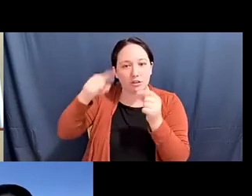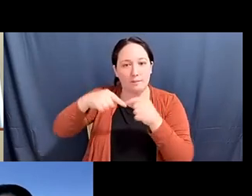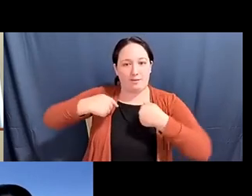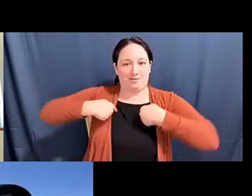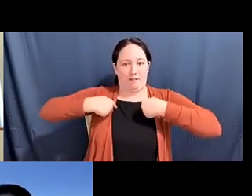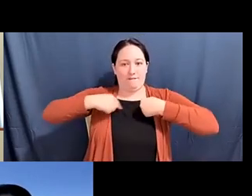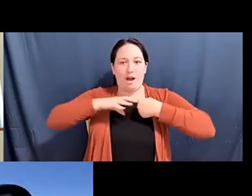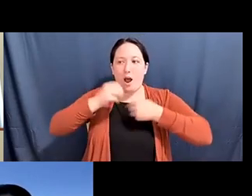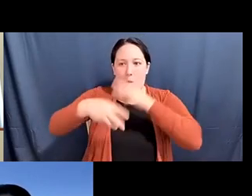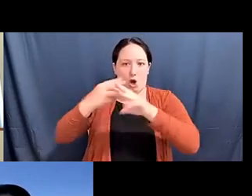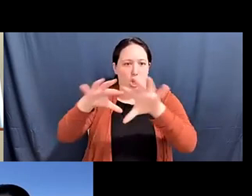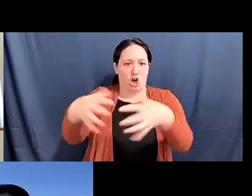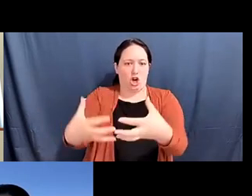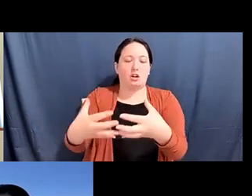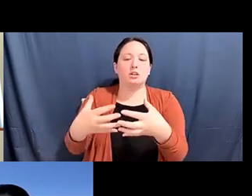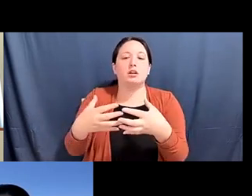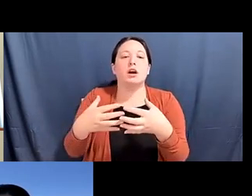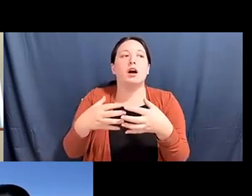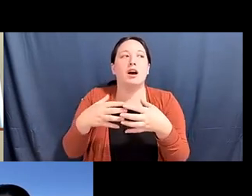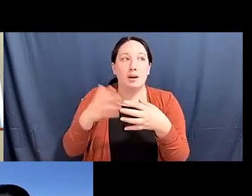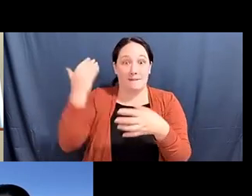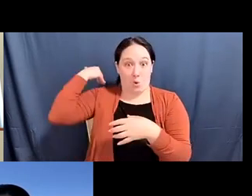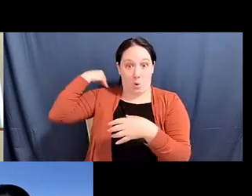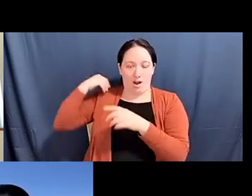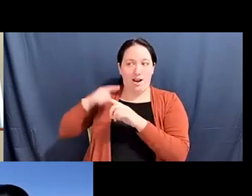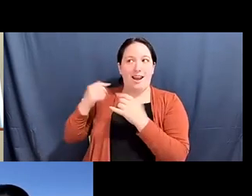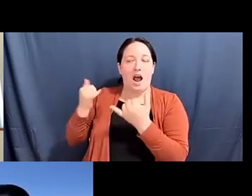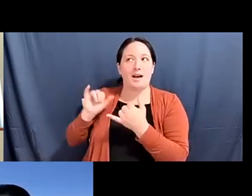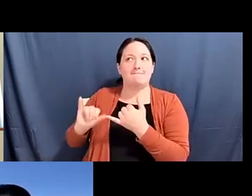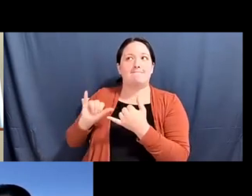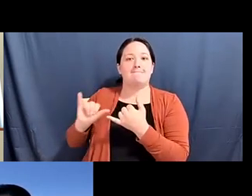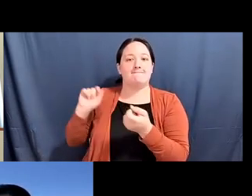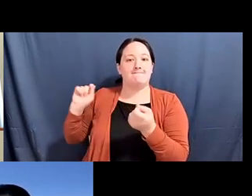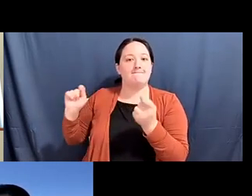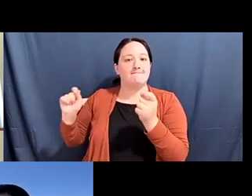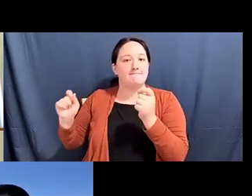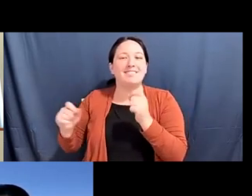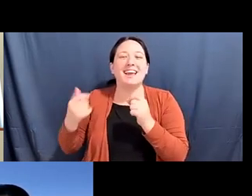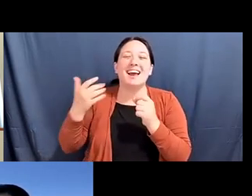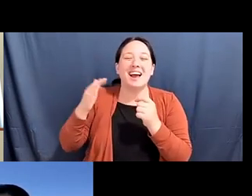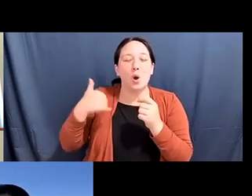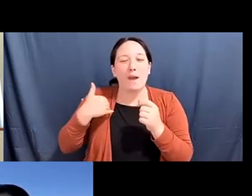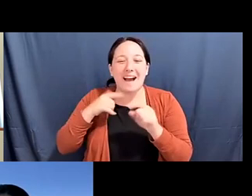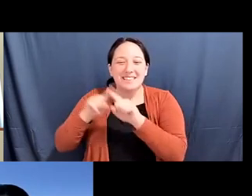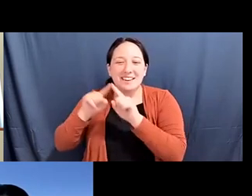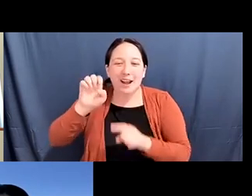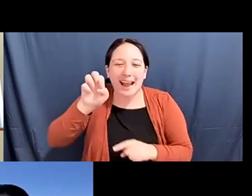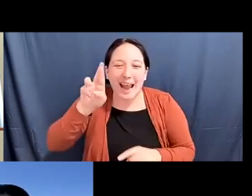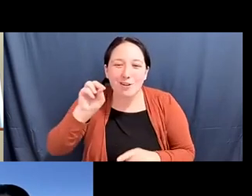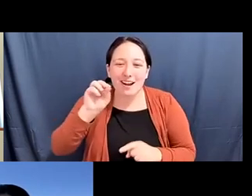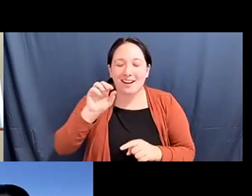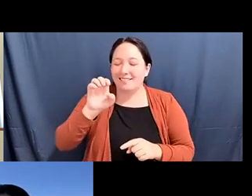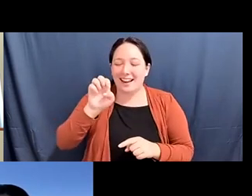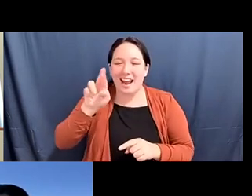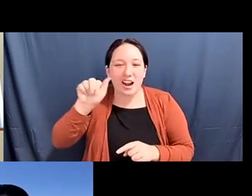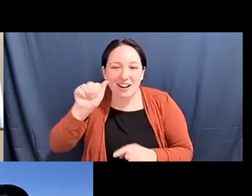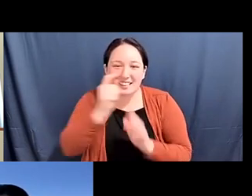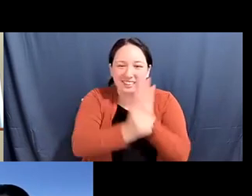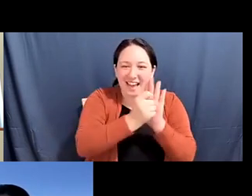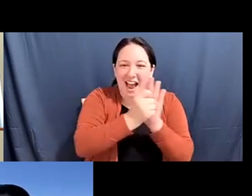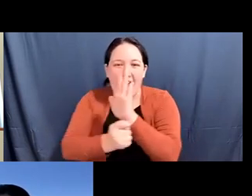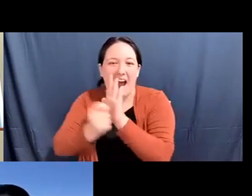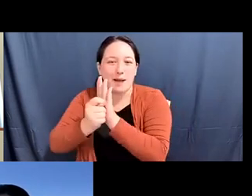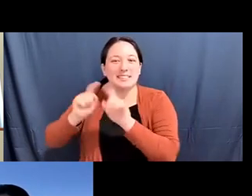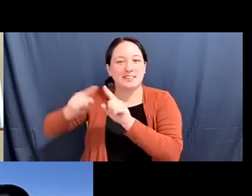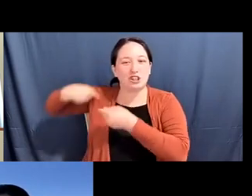pam tau lee: and... and as I have learned is that that was diff... with different eras, with different generations, with different kinds of spaces, you have to let loose some of that.